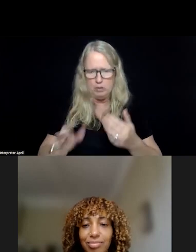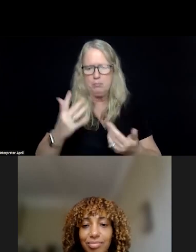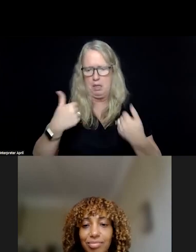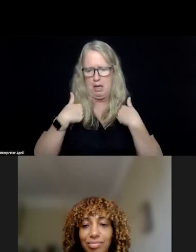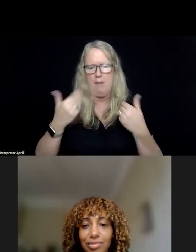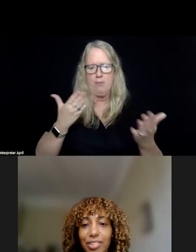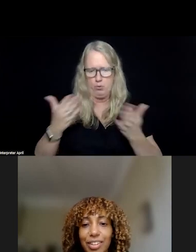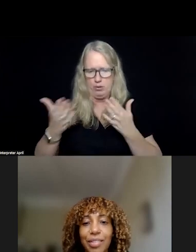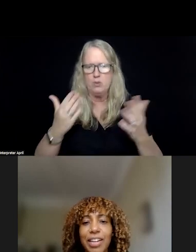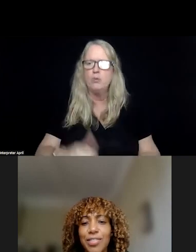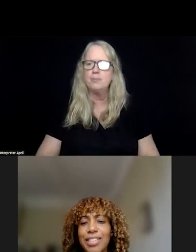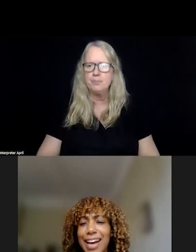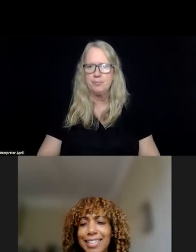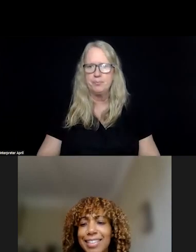THE CONTINUUM. >> THAT IS FANTASTIC.